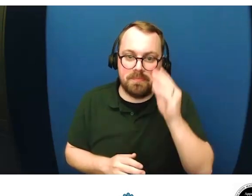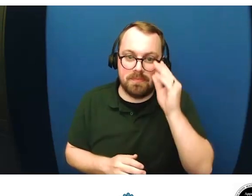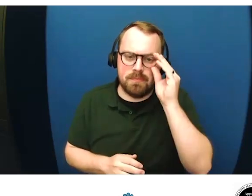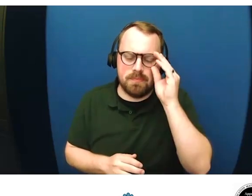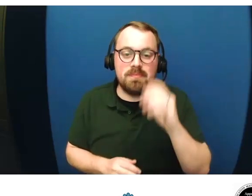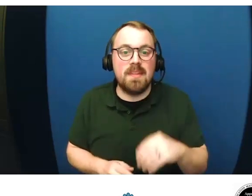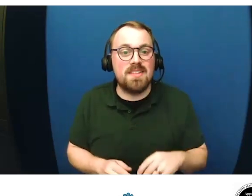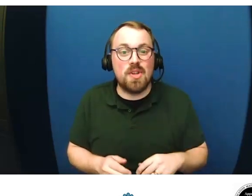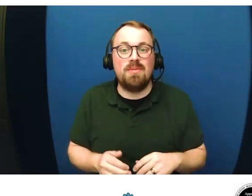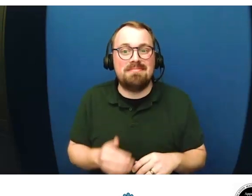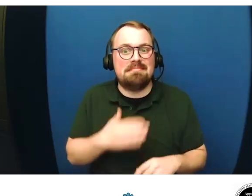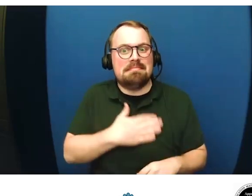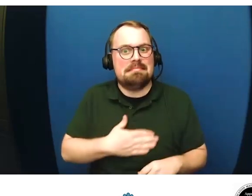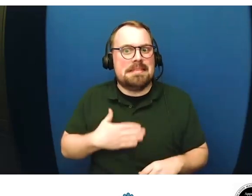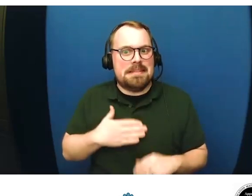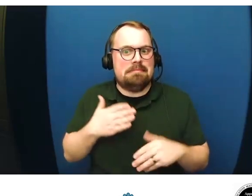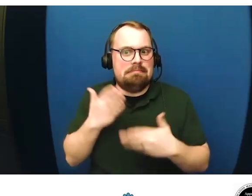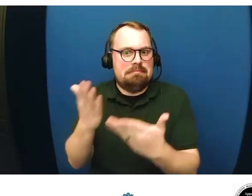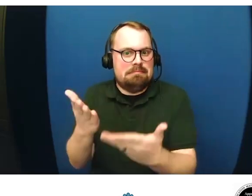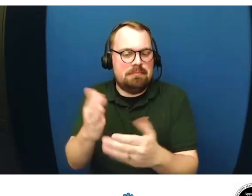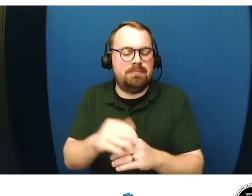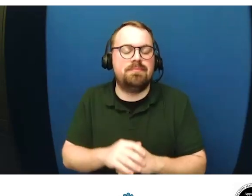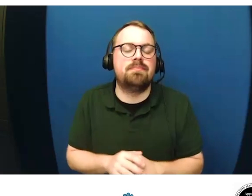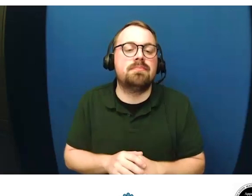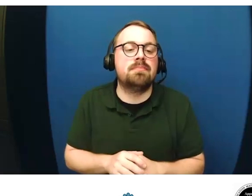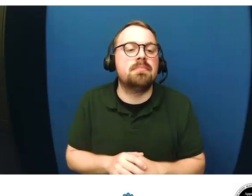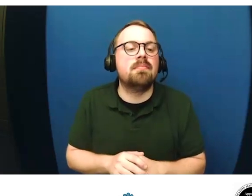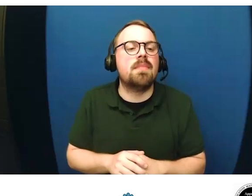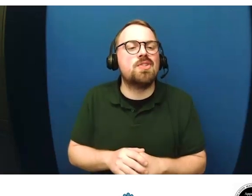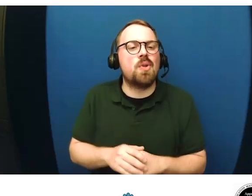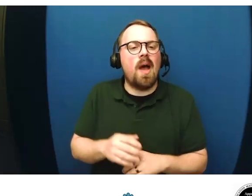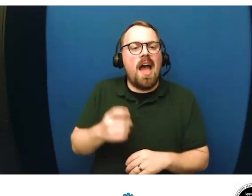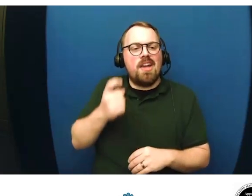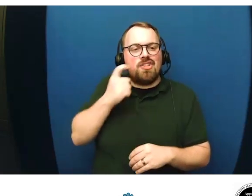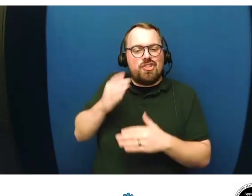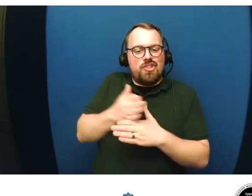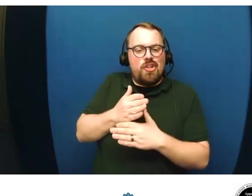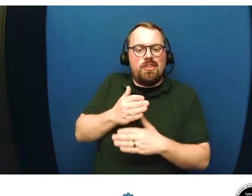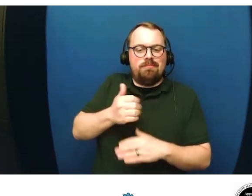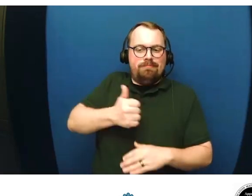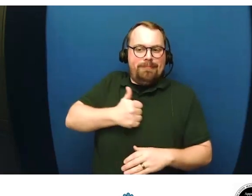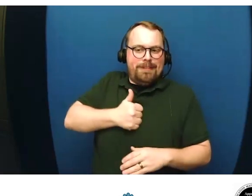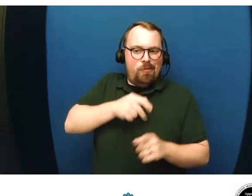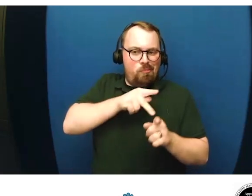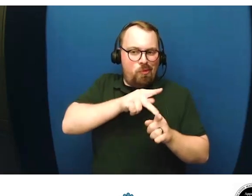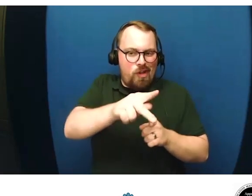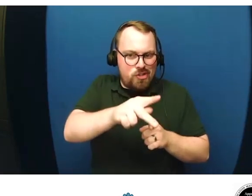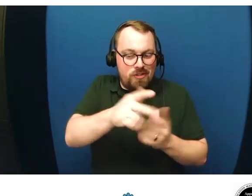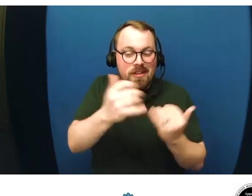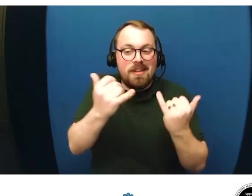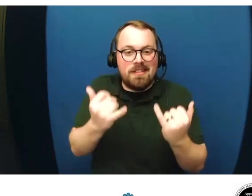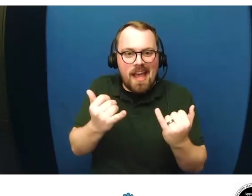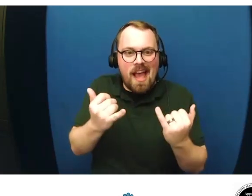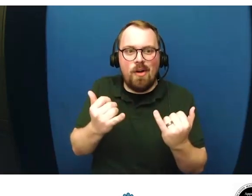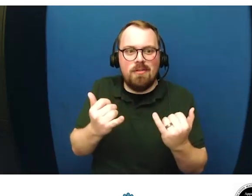definitely do that. And then I shared a little bit about myself, professionally. I'll share just a little bit